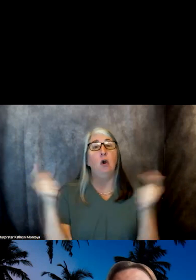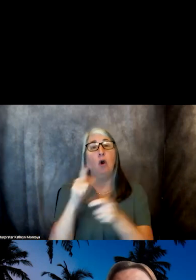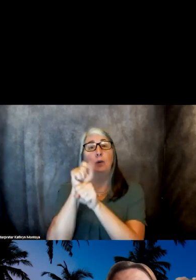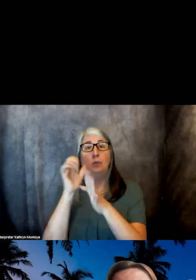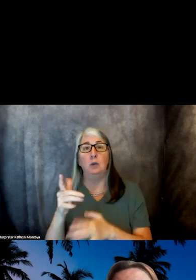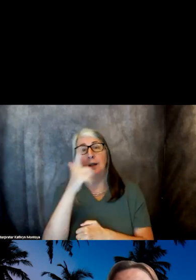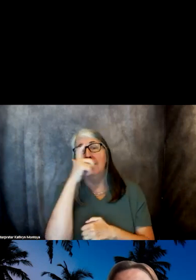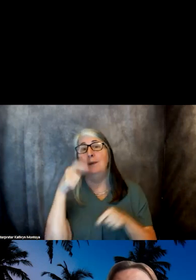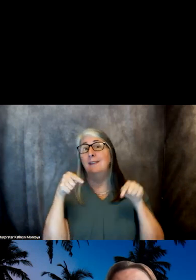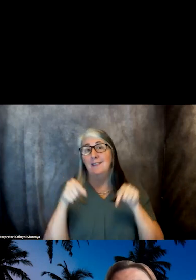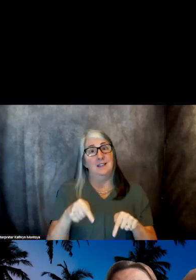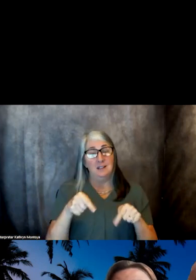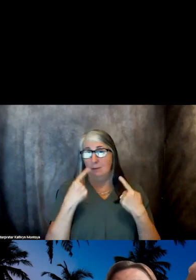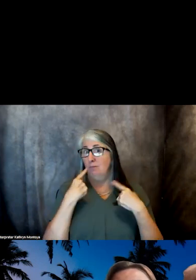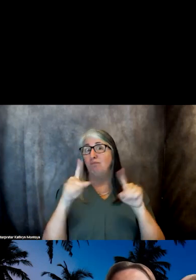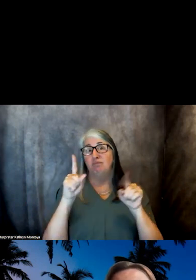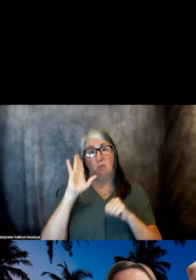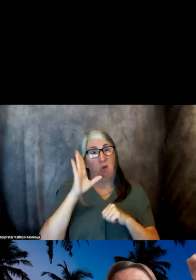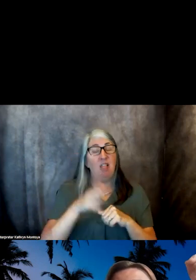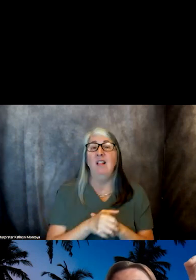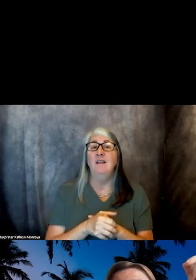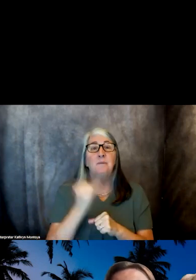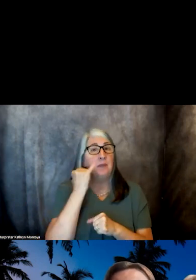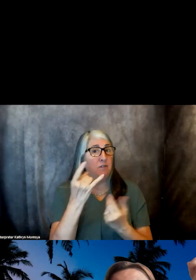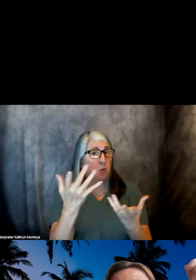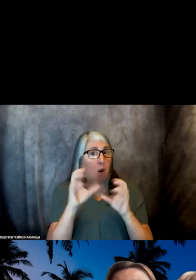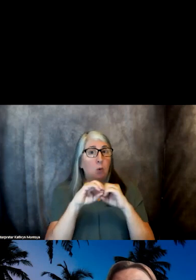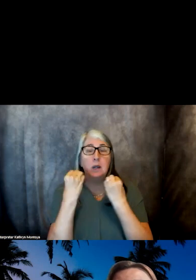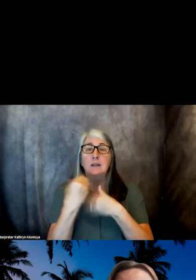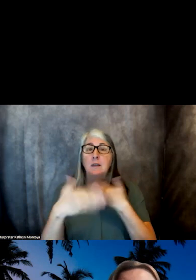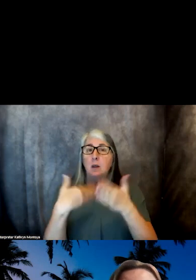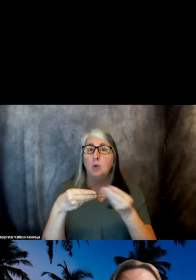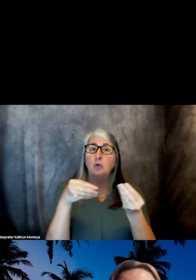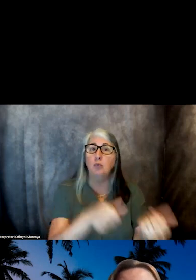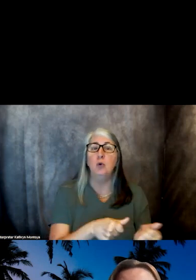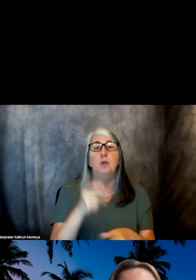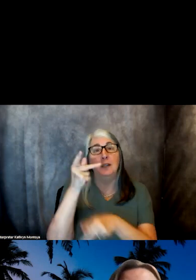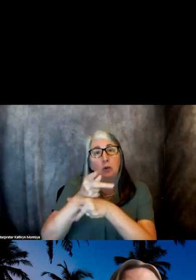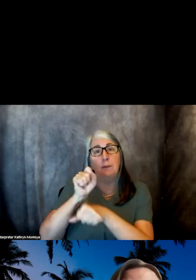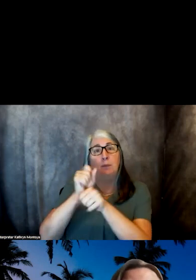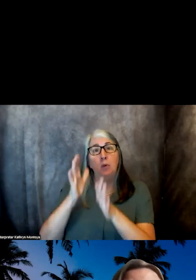THIS IS WHERE IT IS AT. IF YOU WANT AN ORGANIZATION THAT RUNS SMOOTH AND RETAIN WORK FORCE, THIS IS HOW YOU ARE GOING TO DO IT.